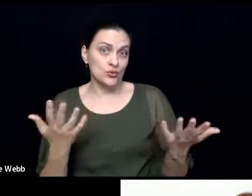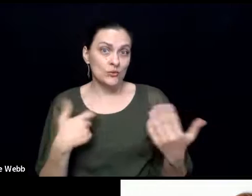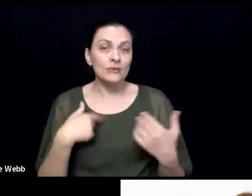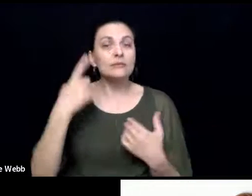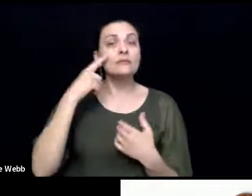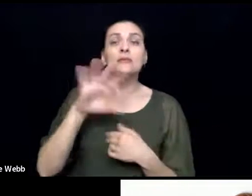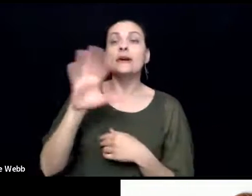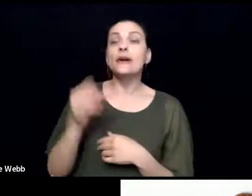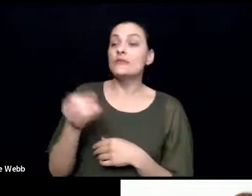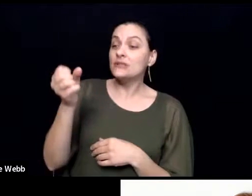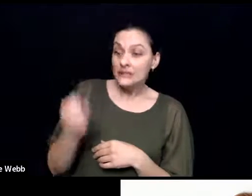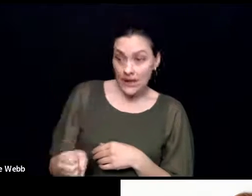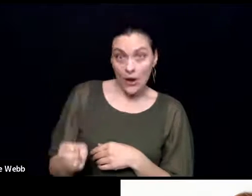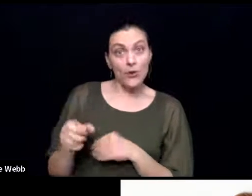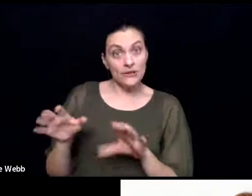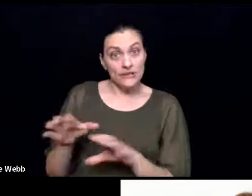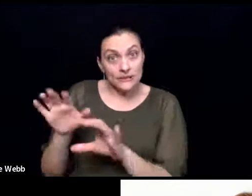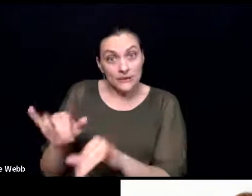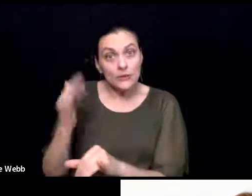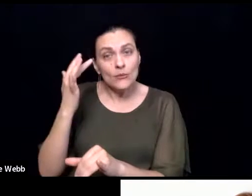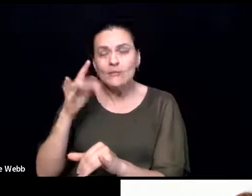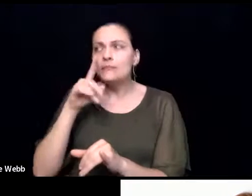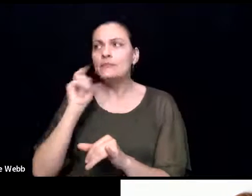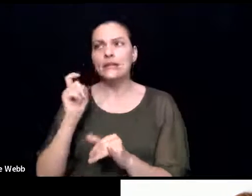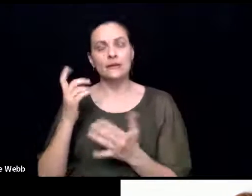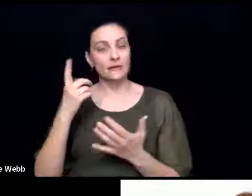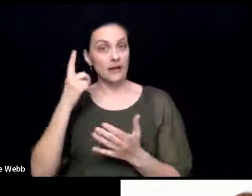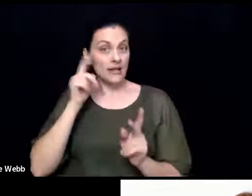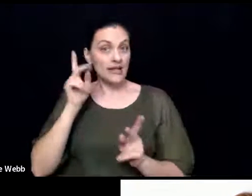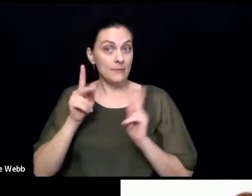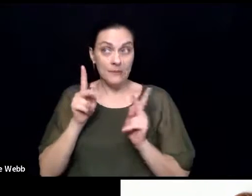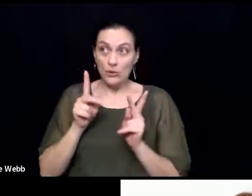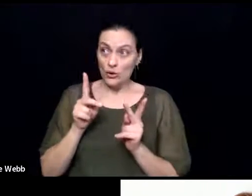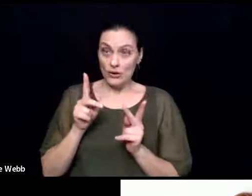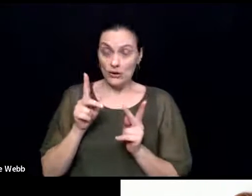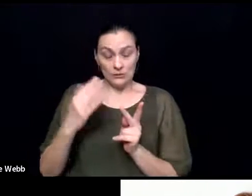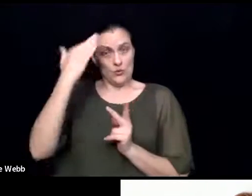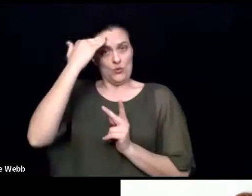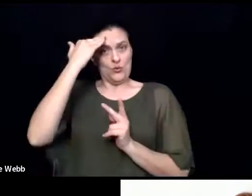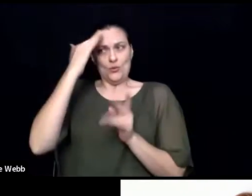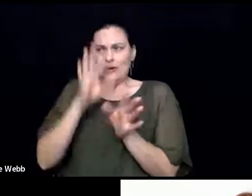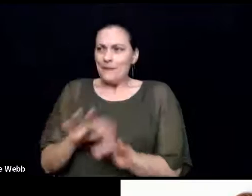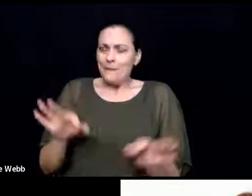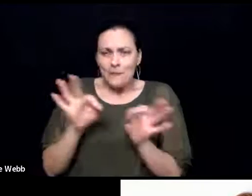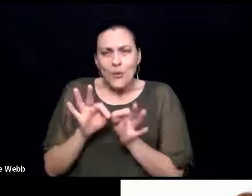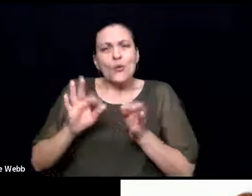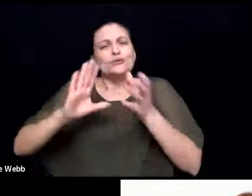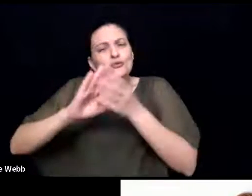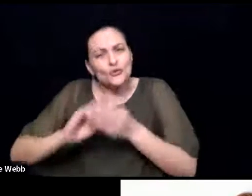that the stories got out and people understood the history. It wasn't necessarily about punishing